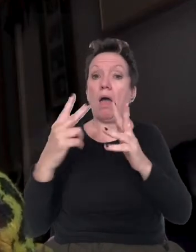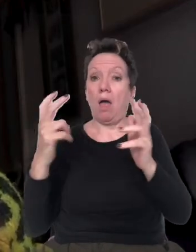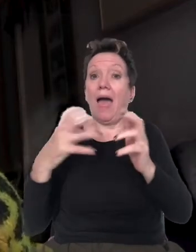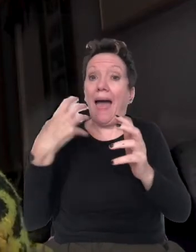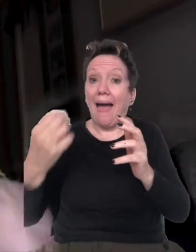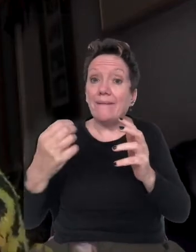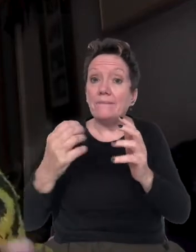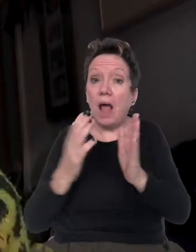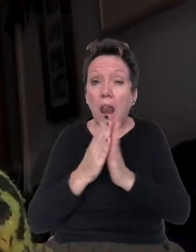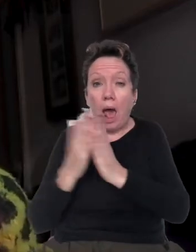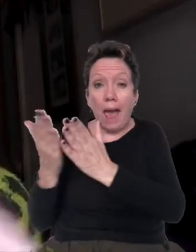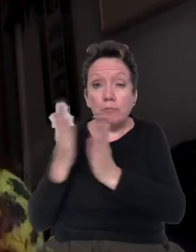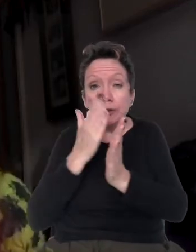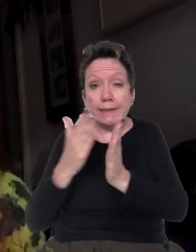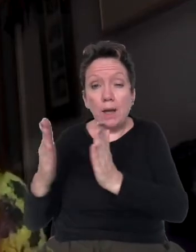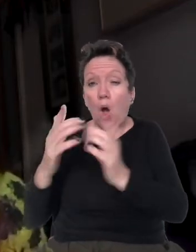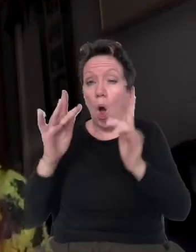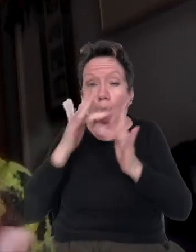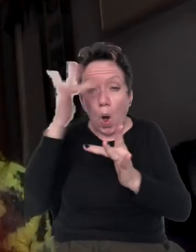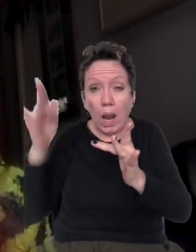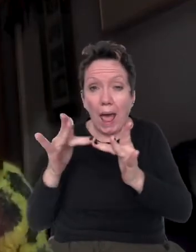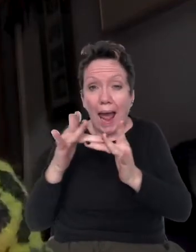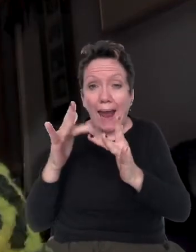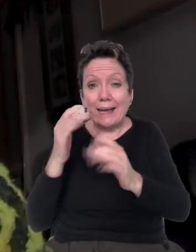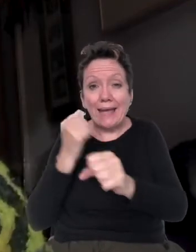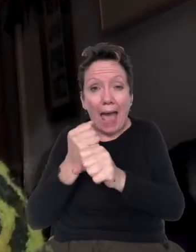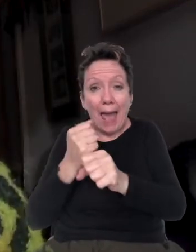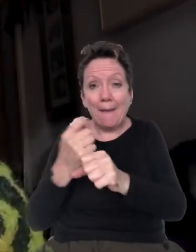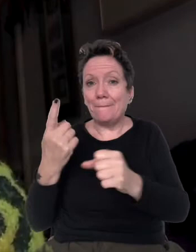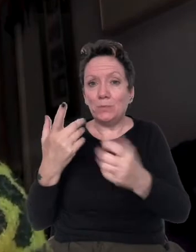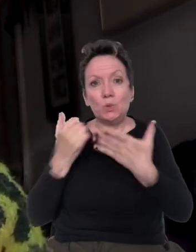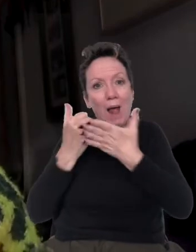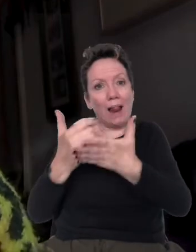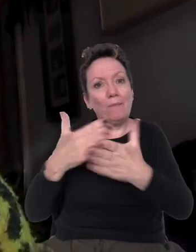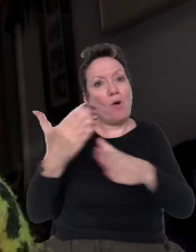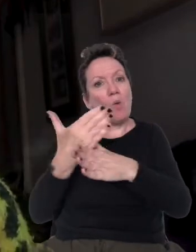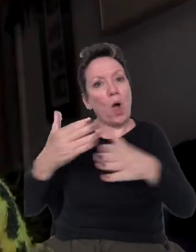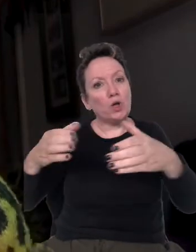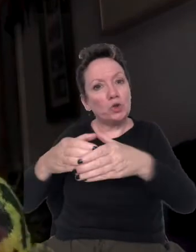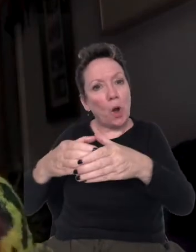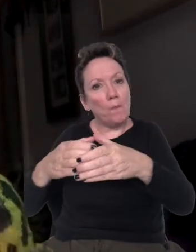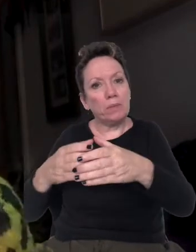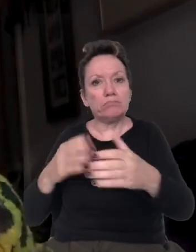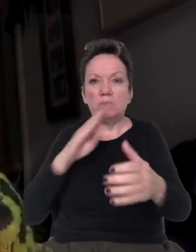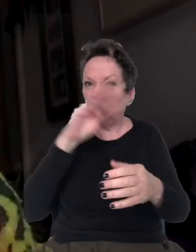Kind of online games and things that work within workshop situations, um, on zoom or online.